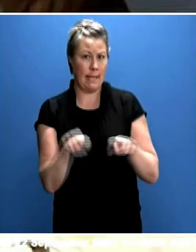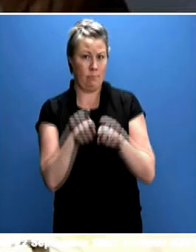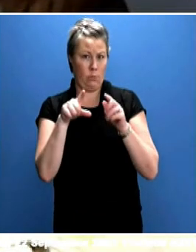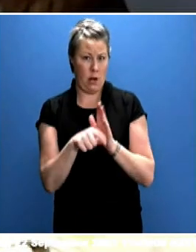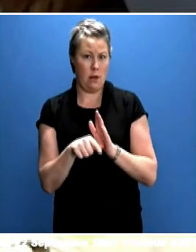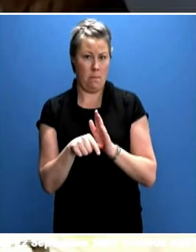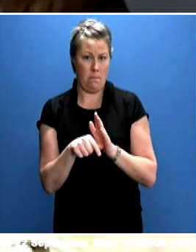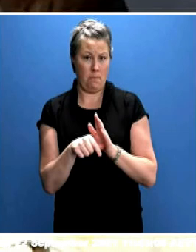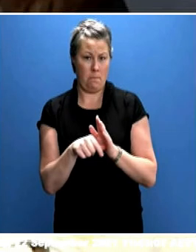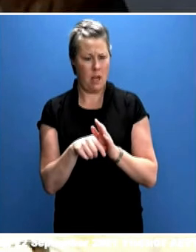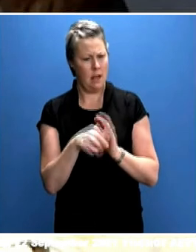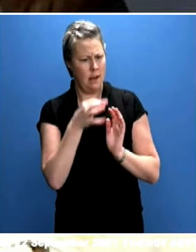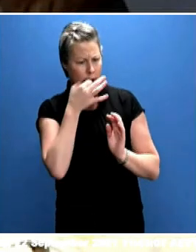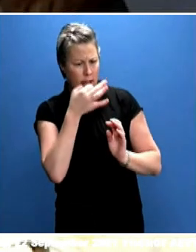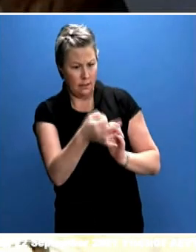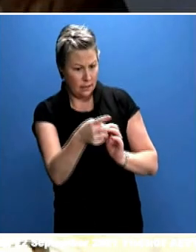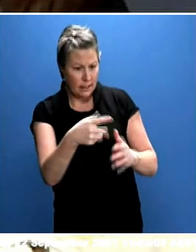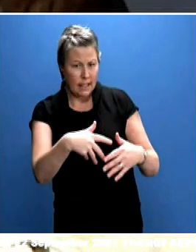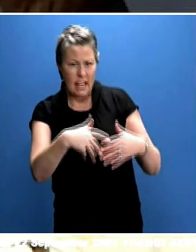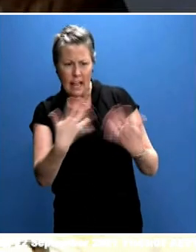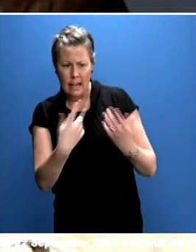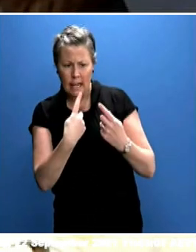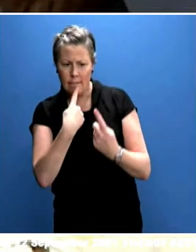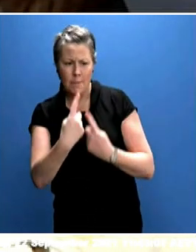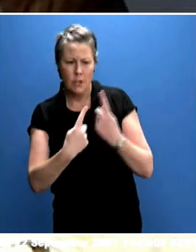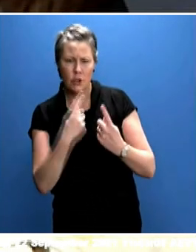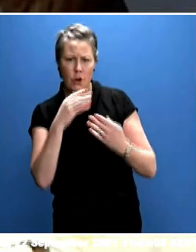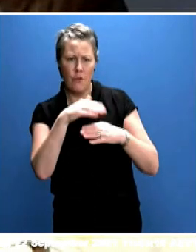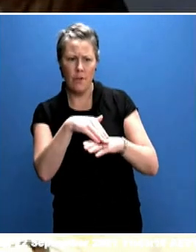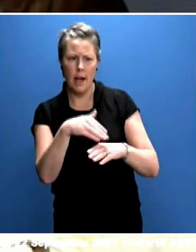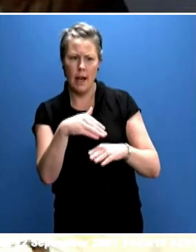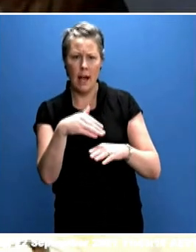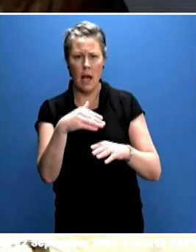Is there any information over a period of time